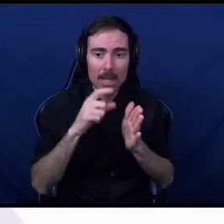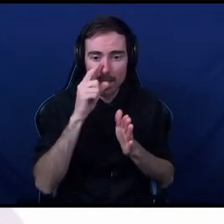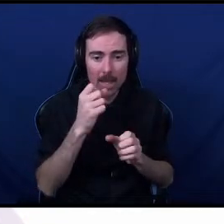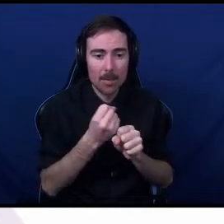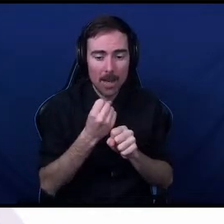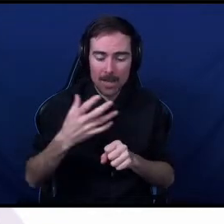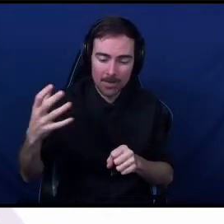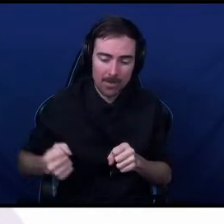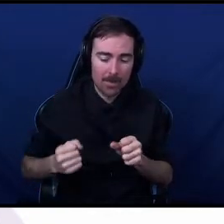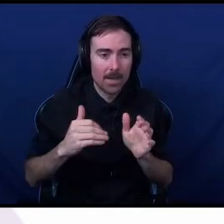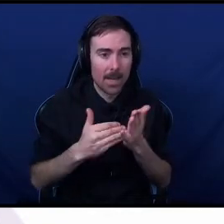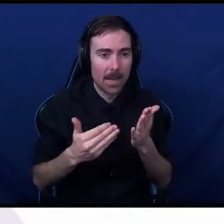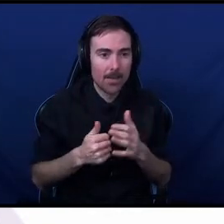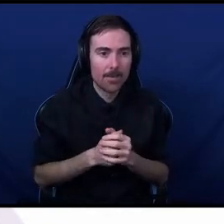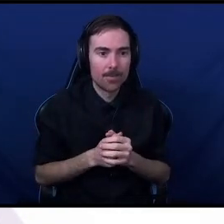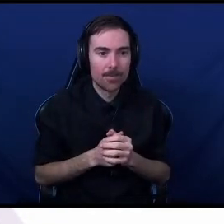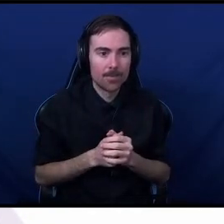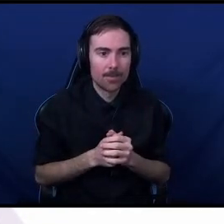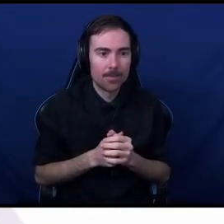If I can build on that, as well, I totally think that now is